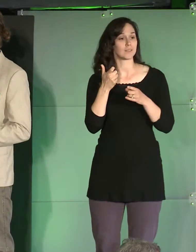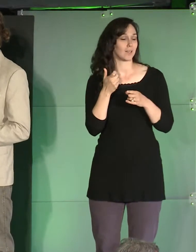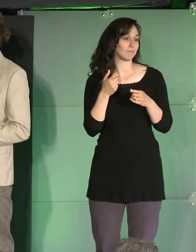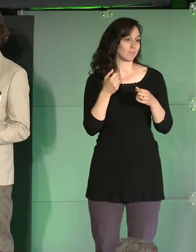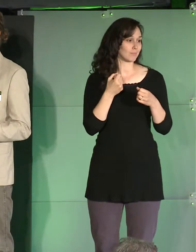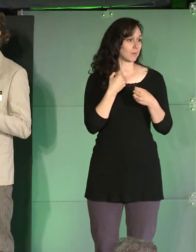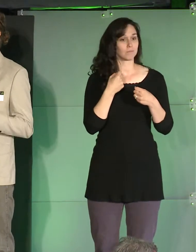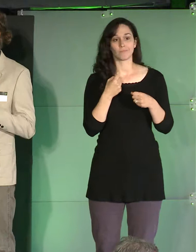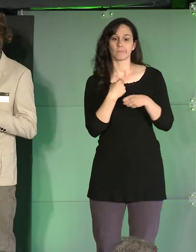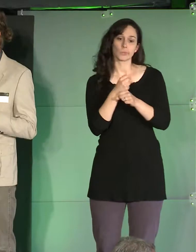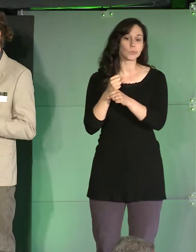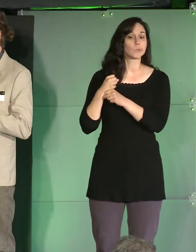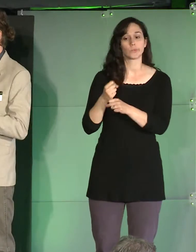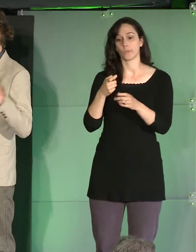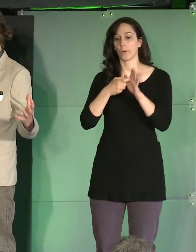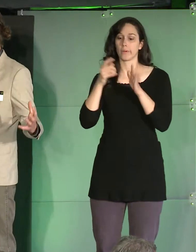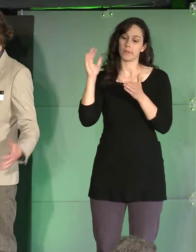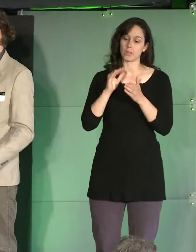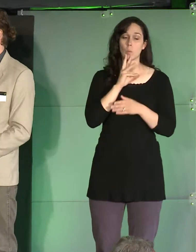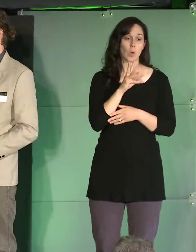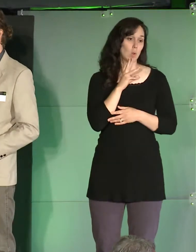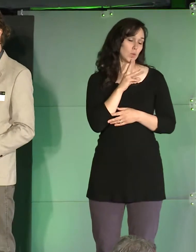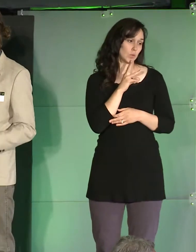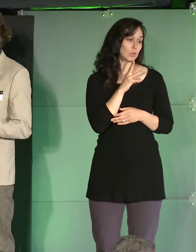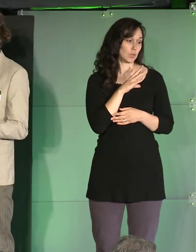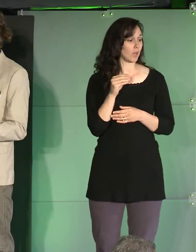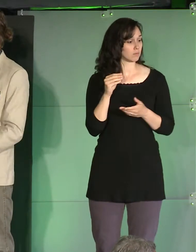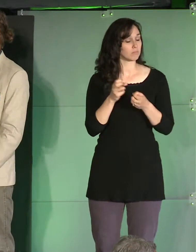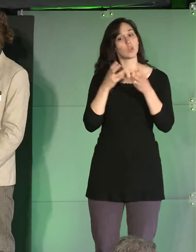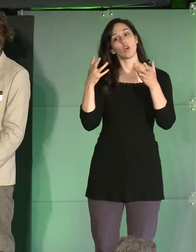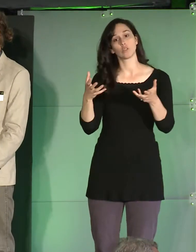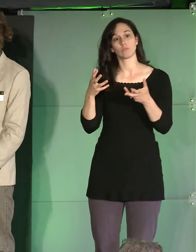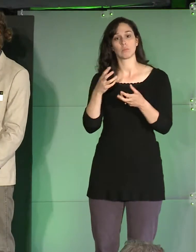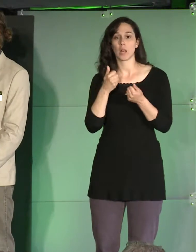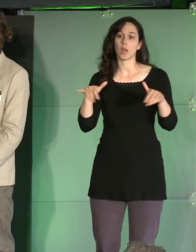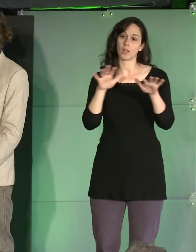it requires somewhat less water, and less large amounts of land to produce the coffee.